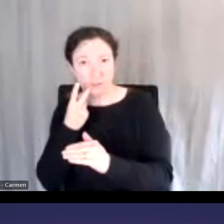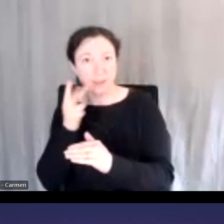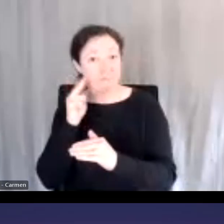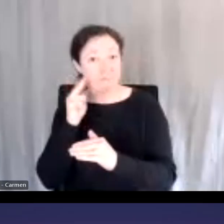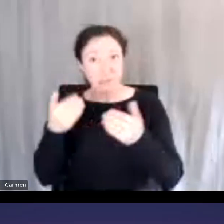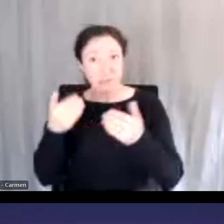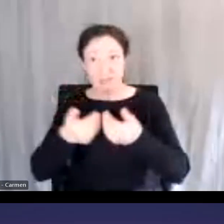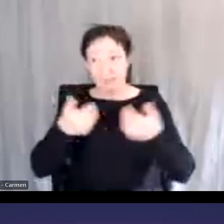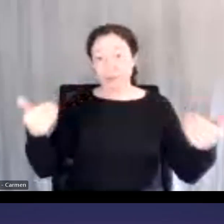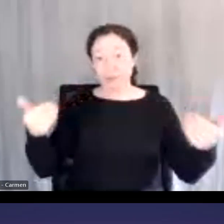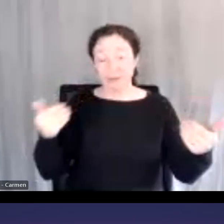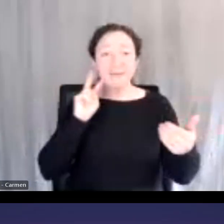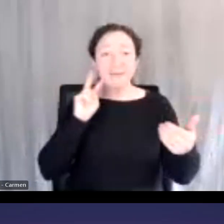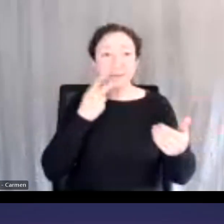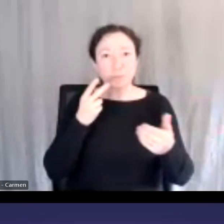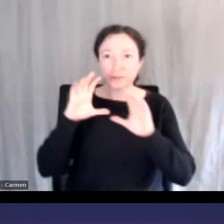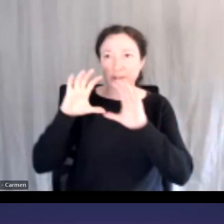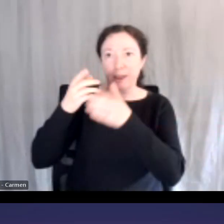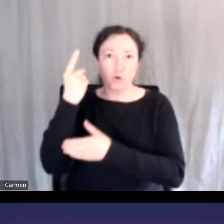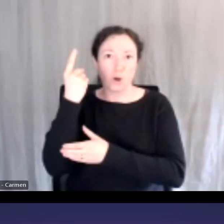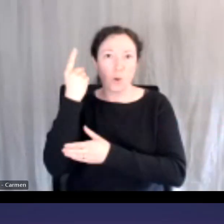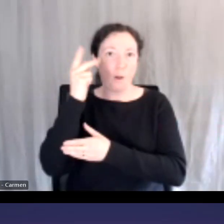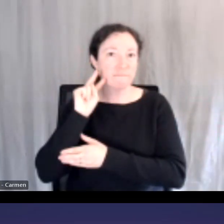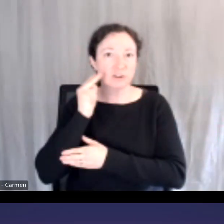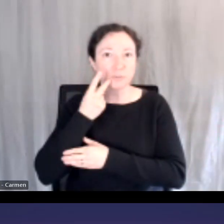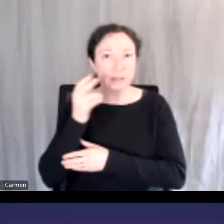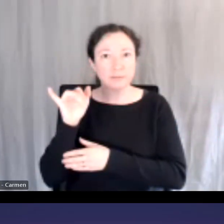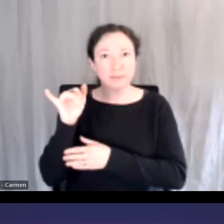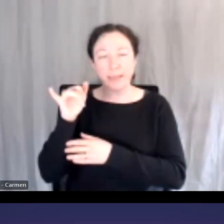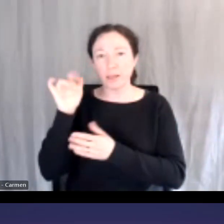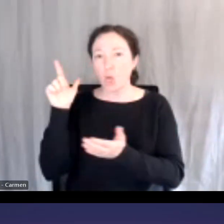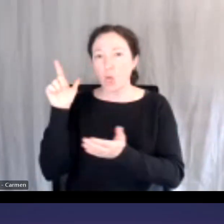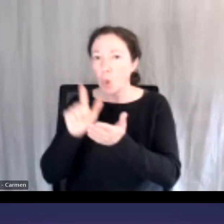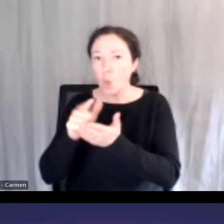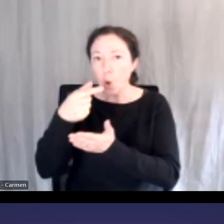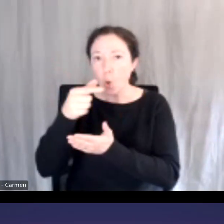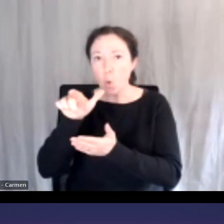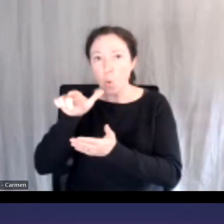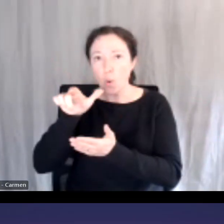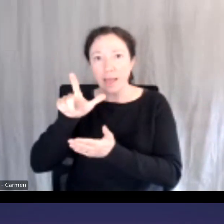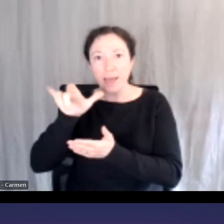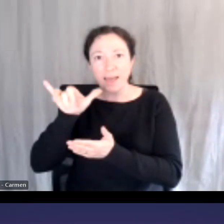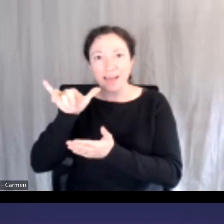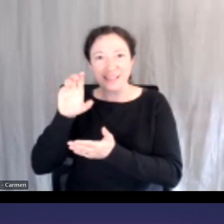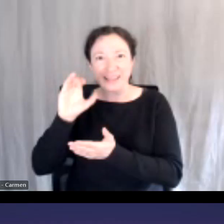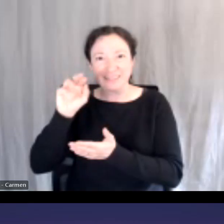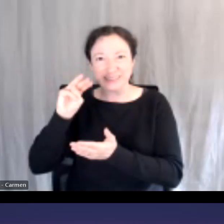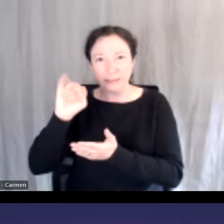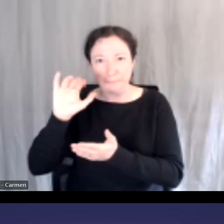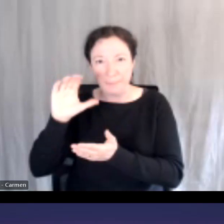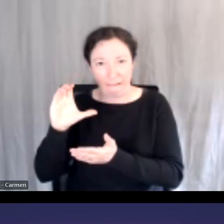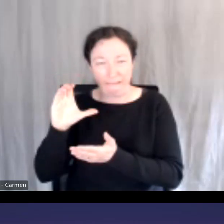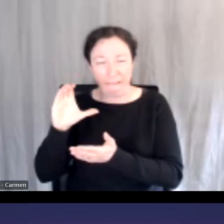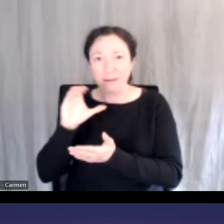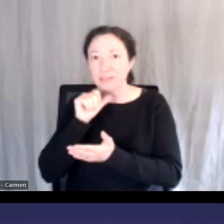what we call category one, category one, vegetables that are low glycemic and don't spike your blood sugar, not the starchy ones. So starchy vegetables